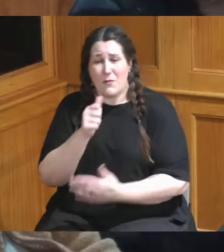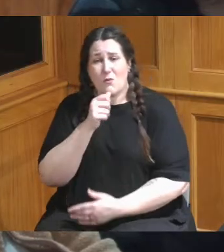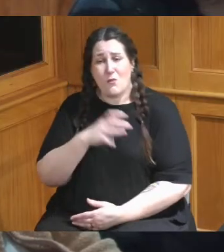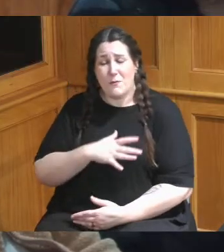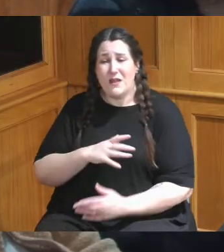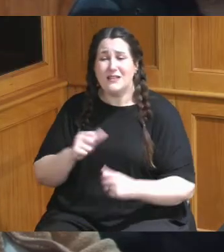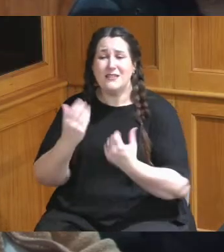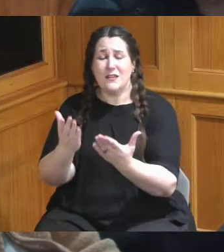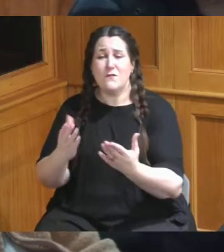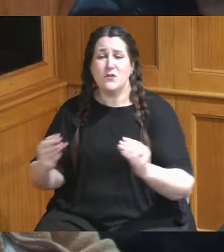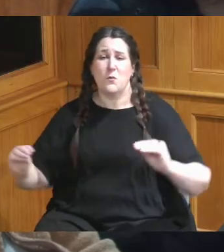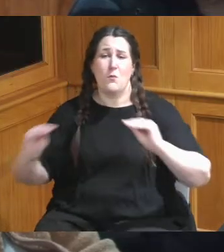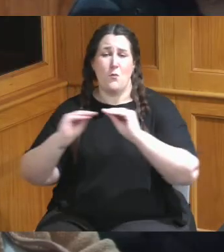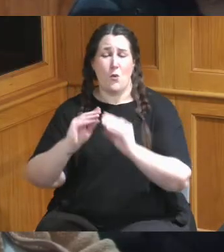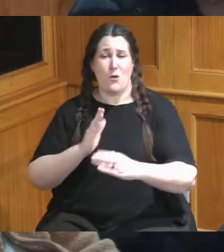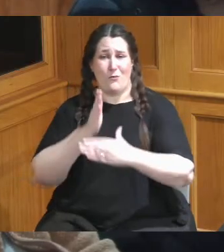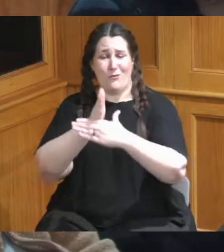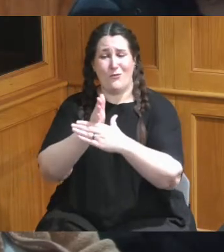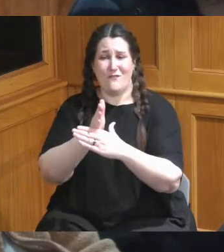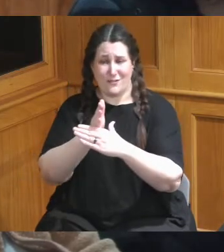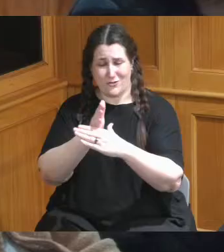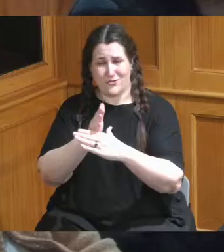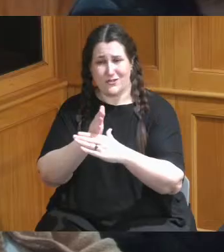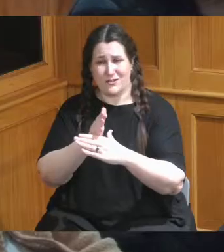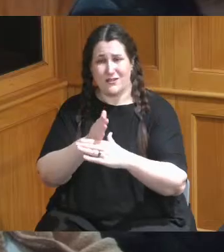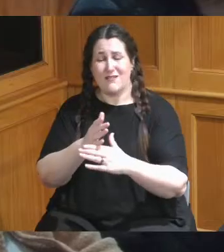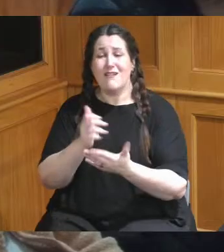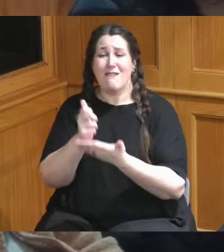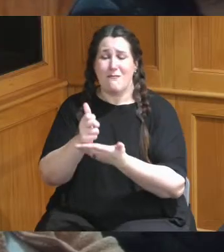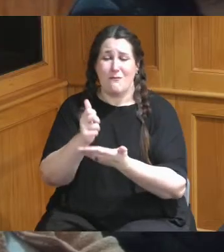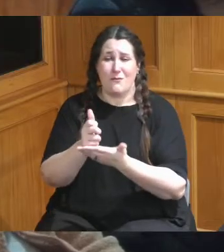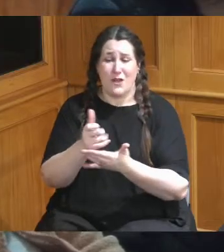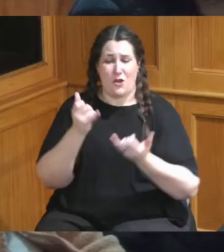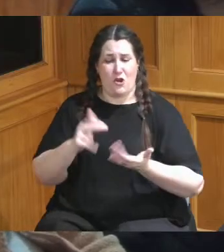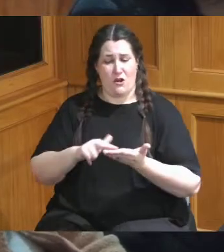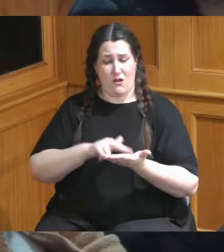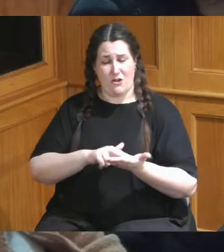than any other agency in Hamilton County. Under our current contract, Women Helping Women works